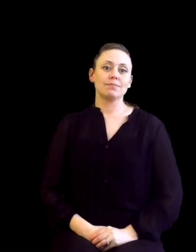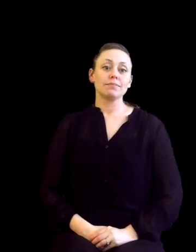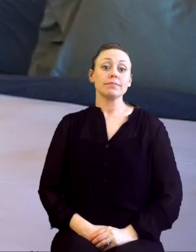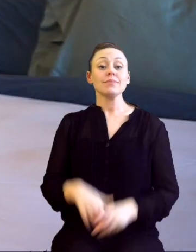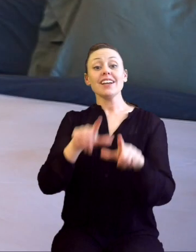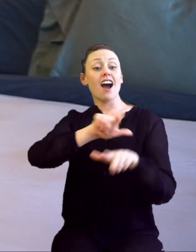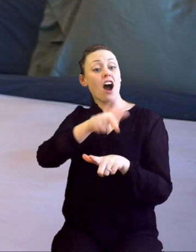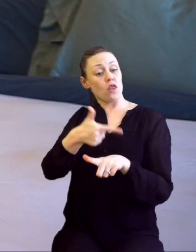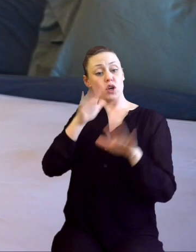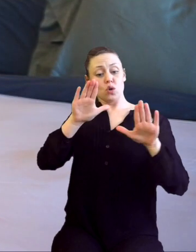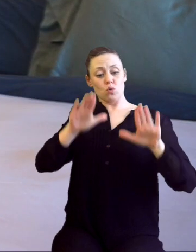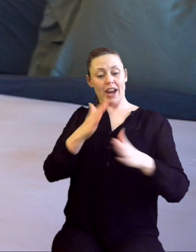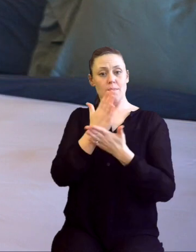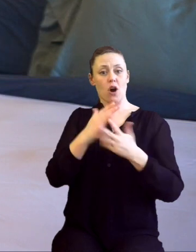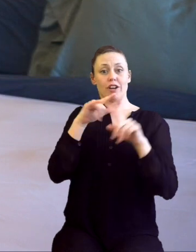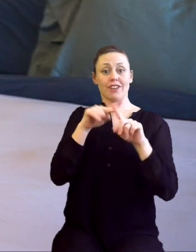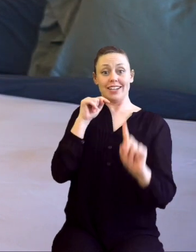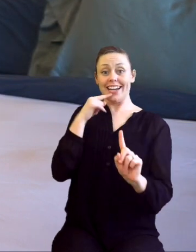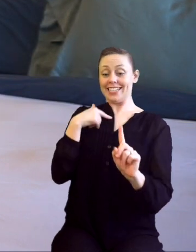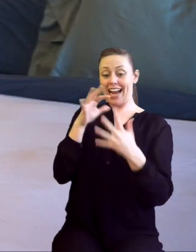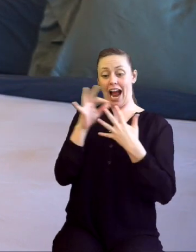Another great feature that made the Air Pedic stand out was its optional